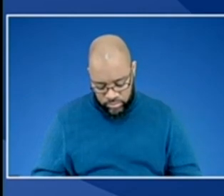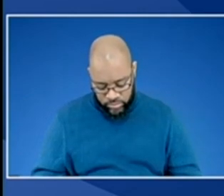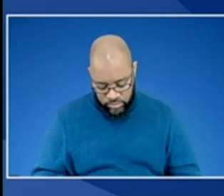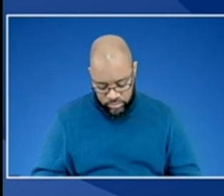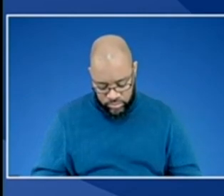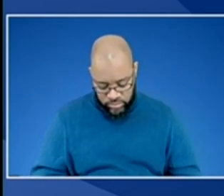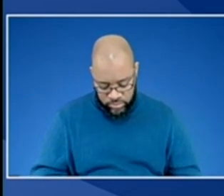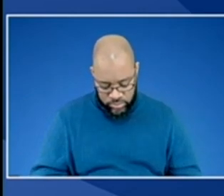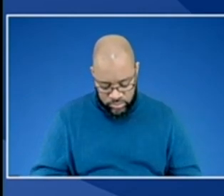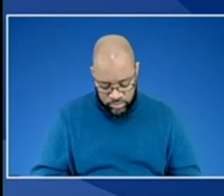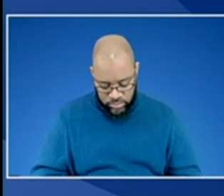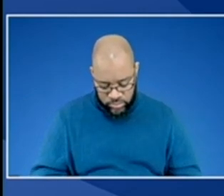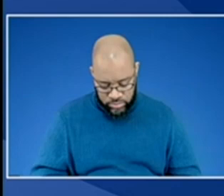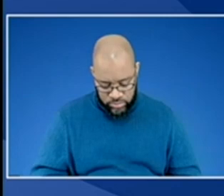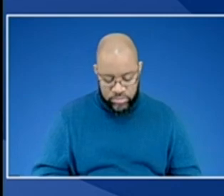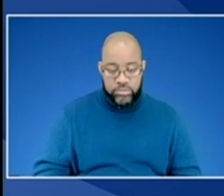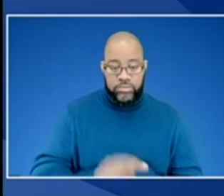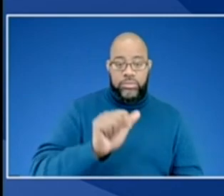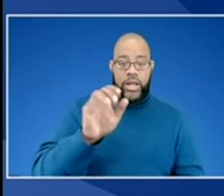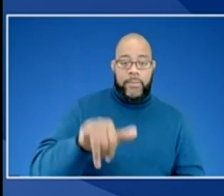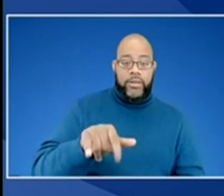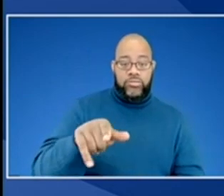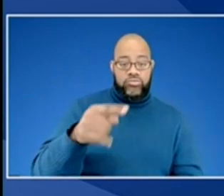Tamy, were you trying to say something? No?